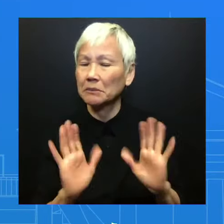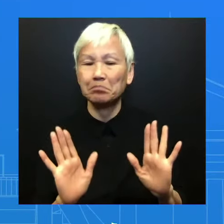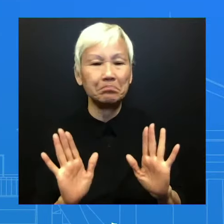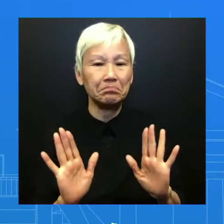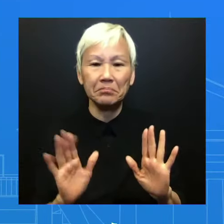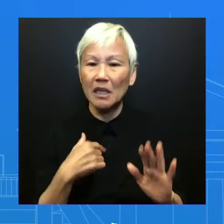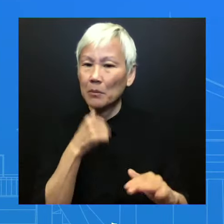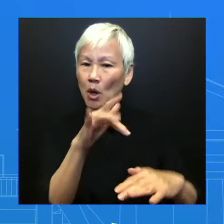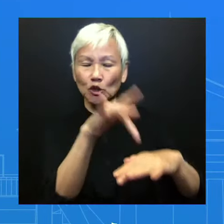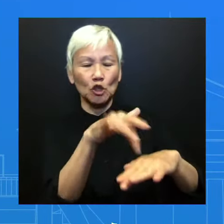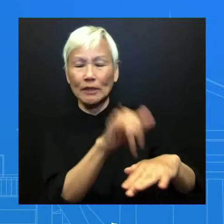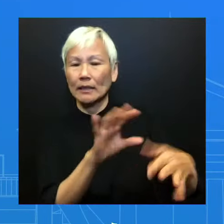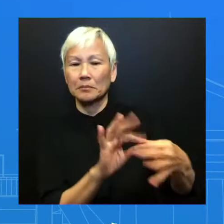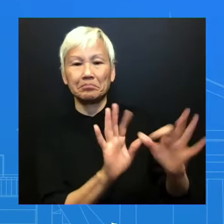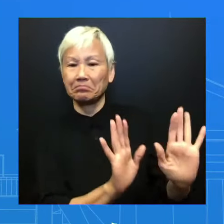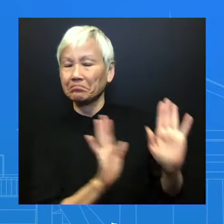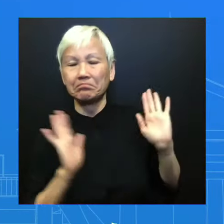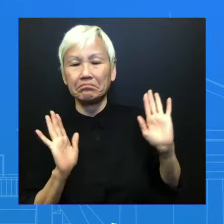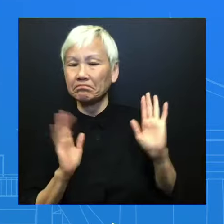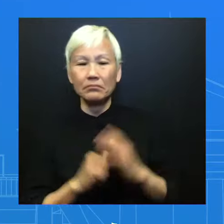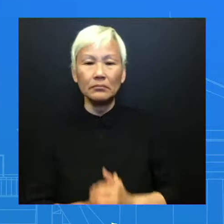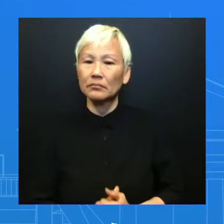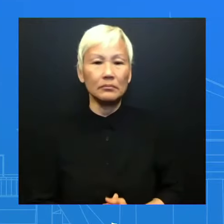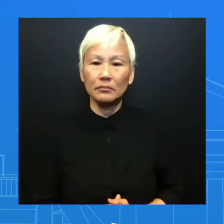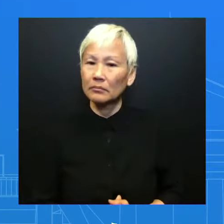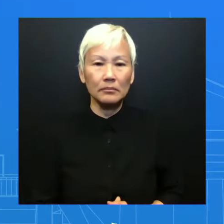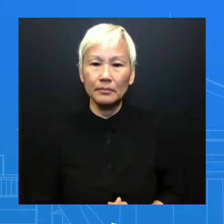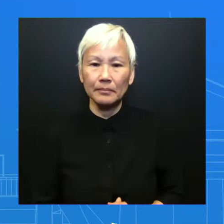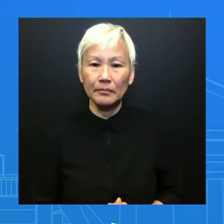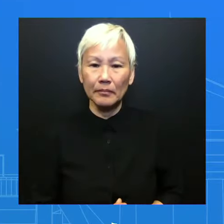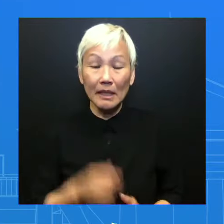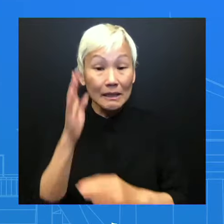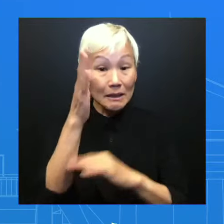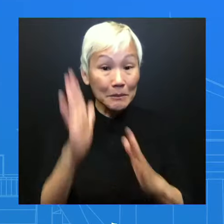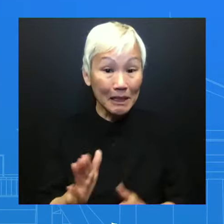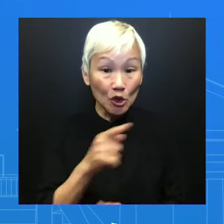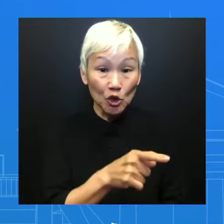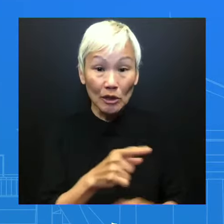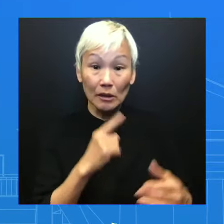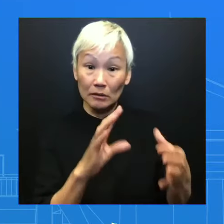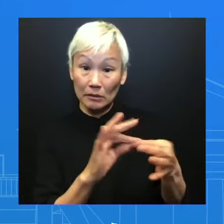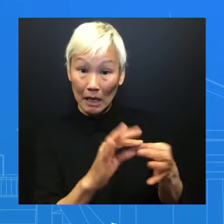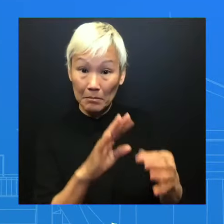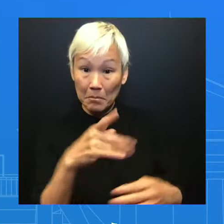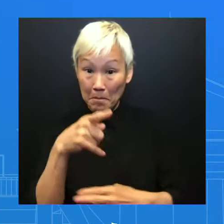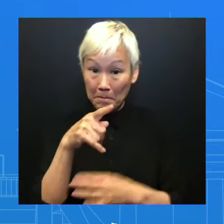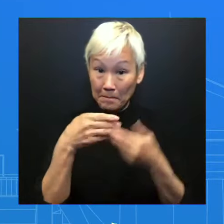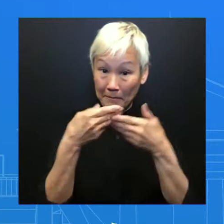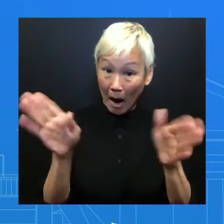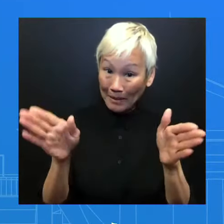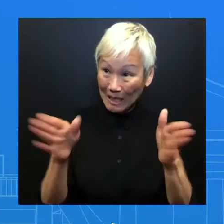What I can speak to is what the Speaker has said very publicly himself just this week: that default is off the table.